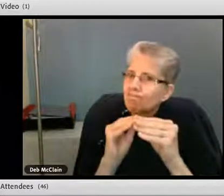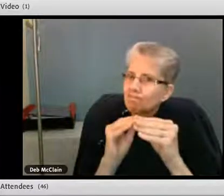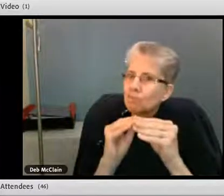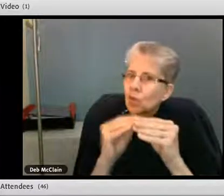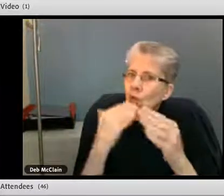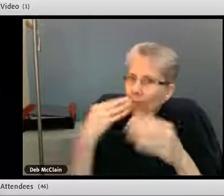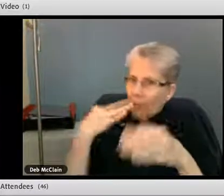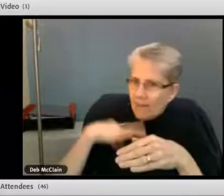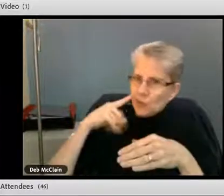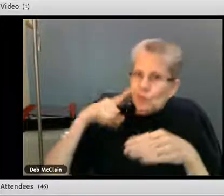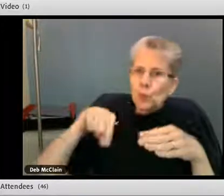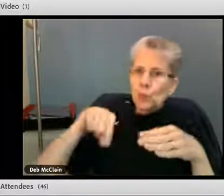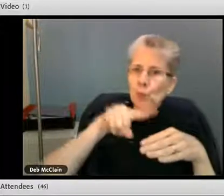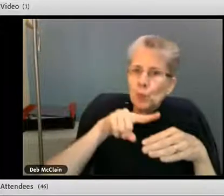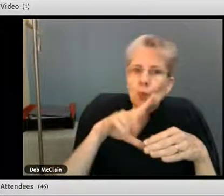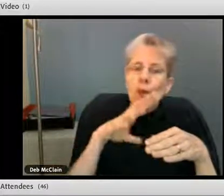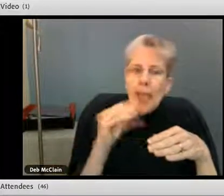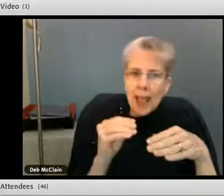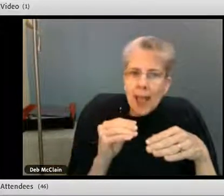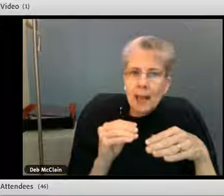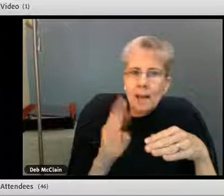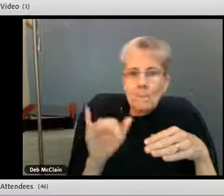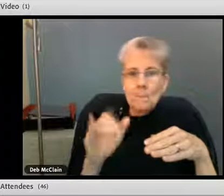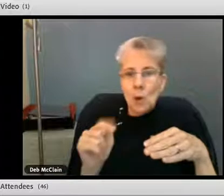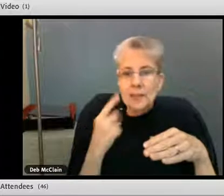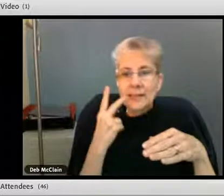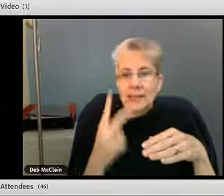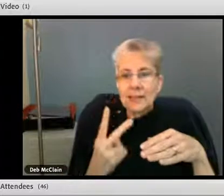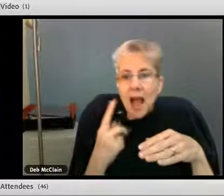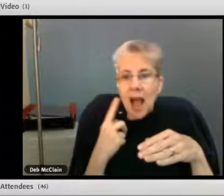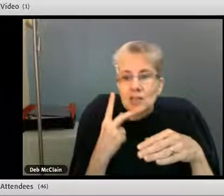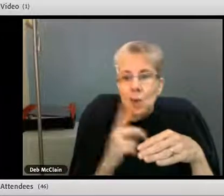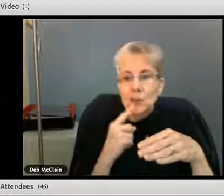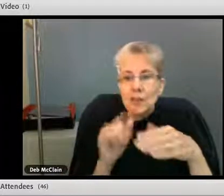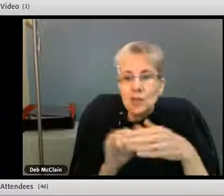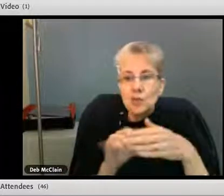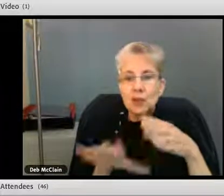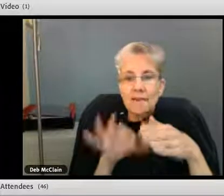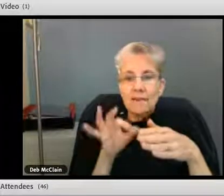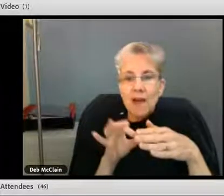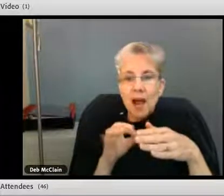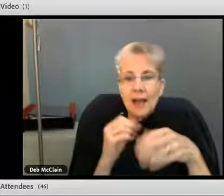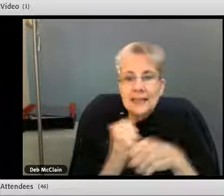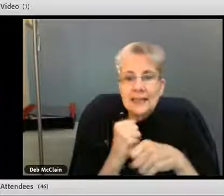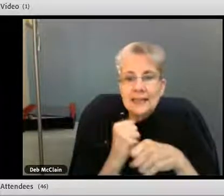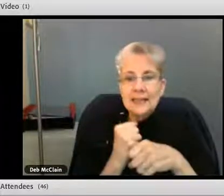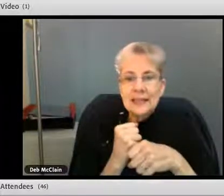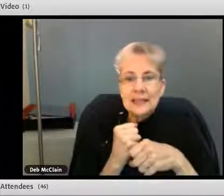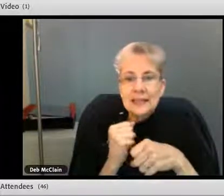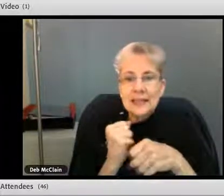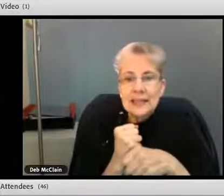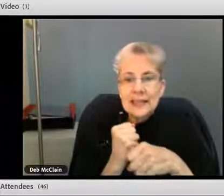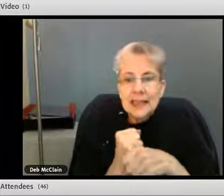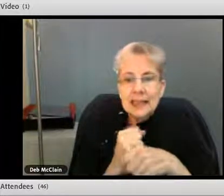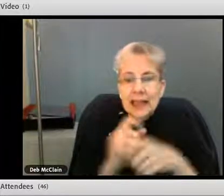Margaret says, "I saw where you said that you can find statistically linked icons -- stylistically linked icons. The images are consistent.